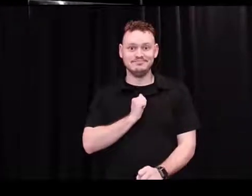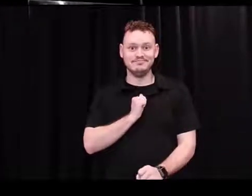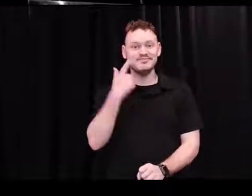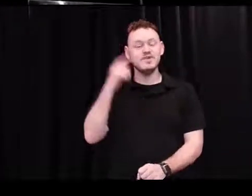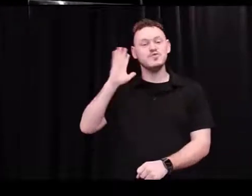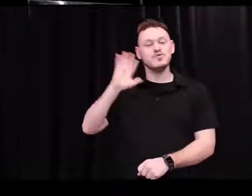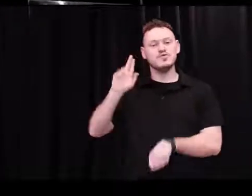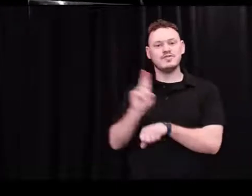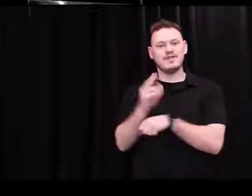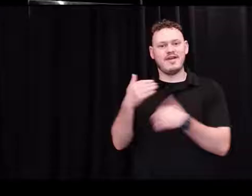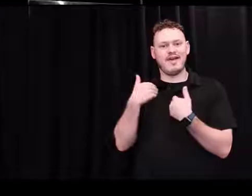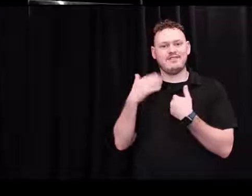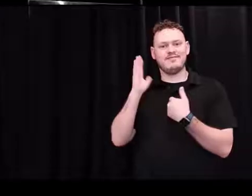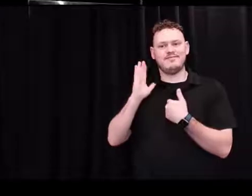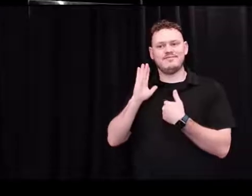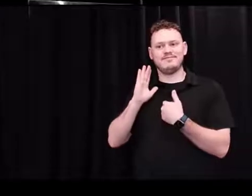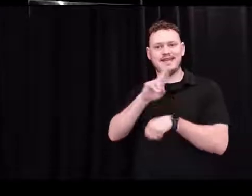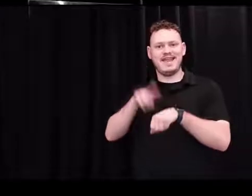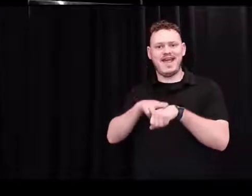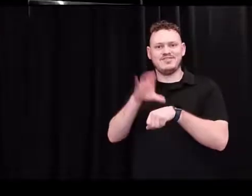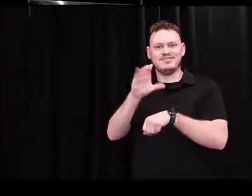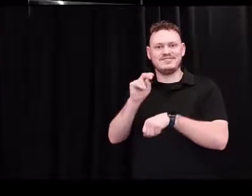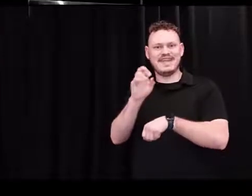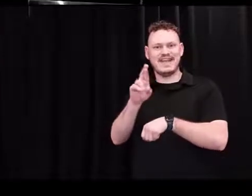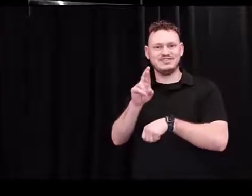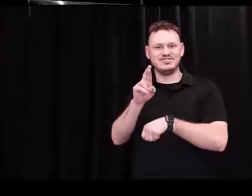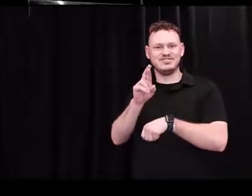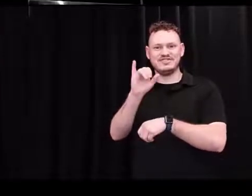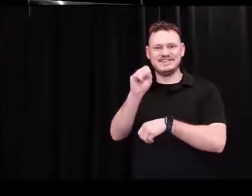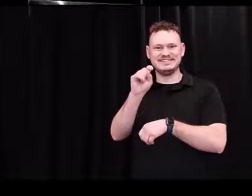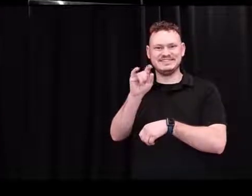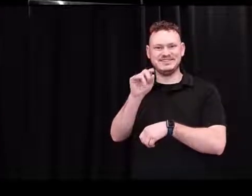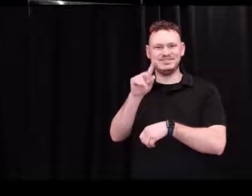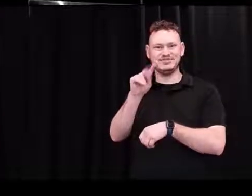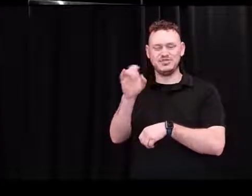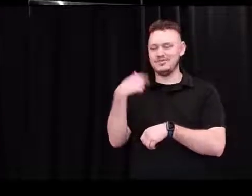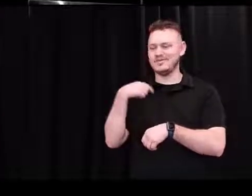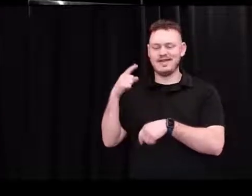Cancer Institute on on there, but they they' done a redesign. As you all in government know, as soon